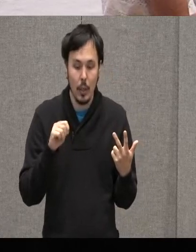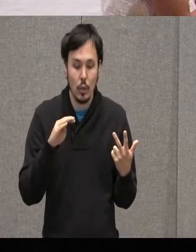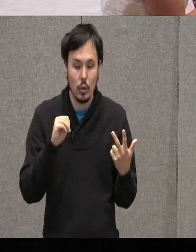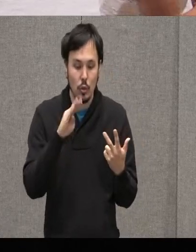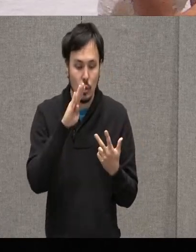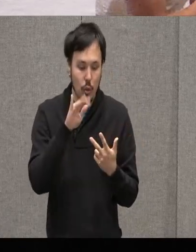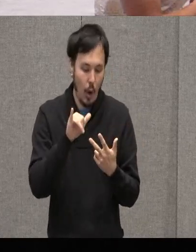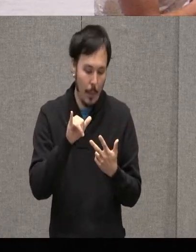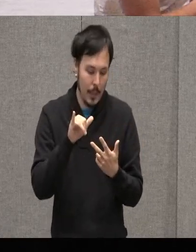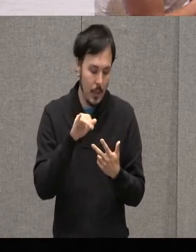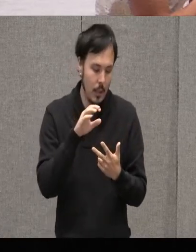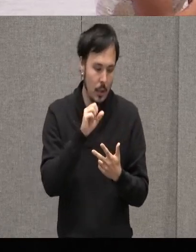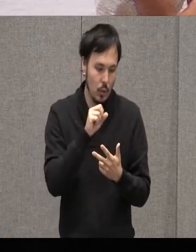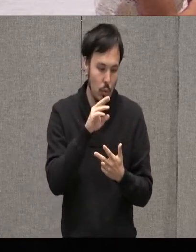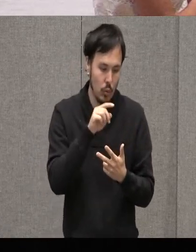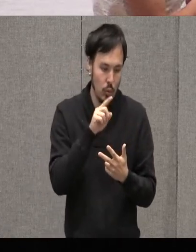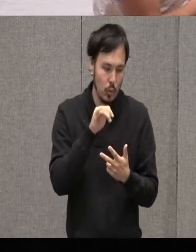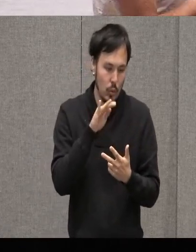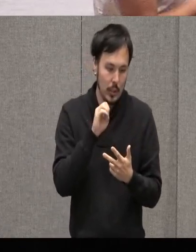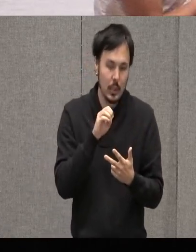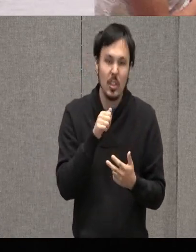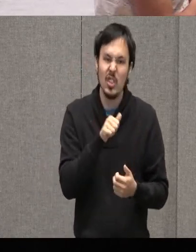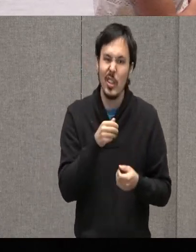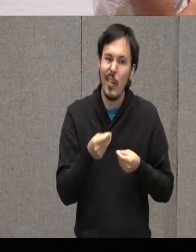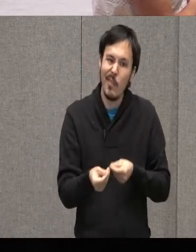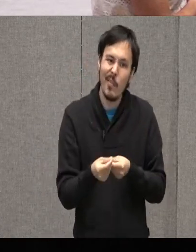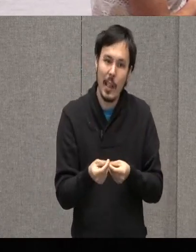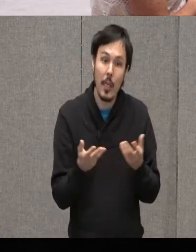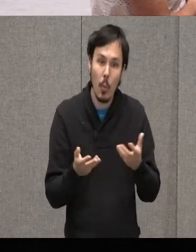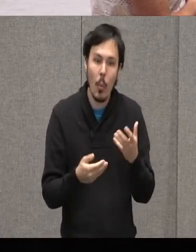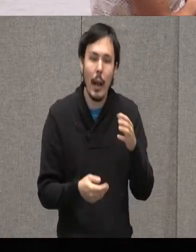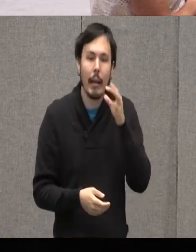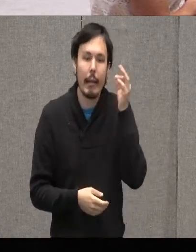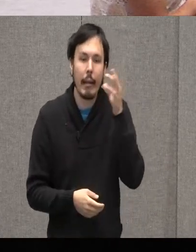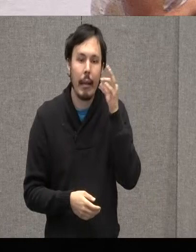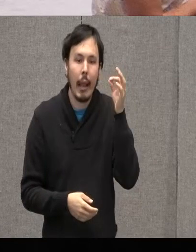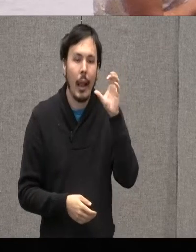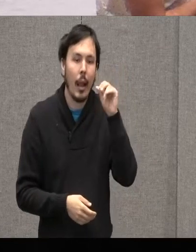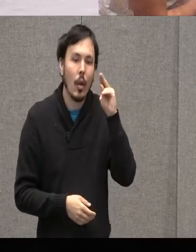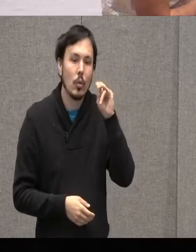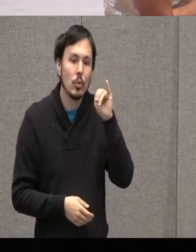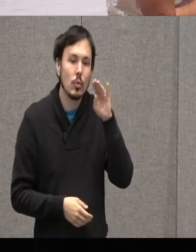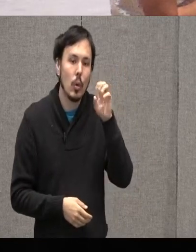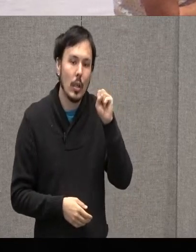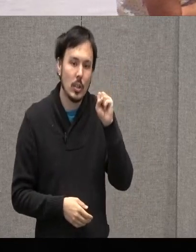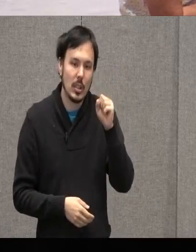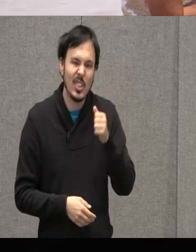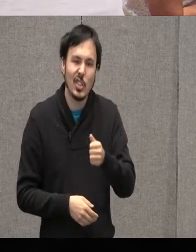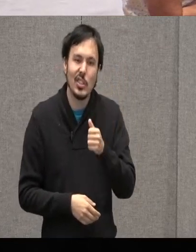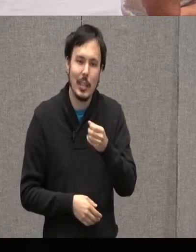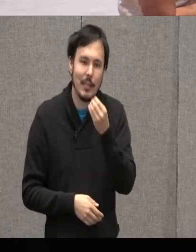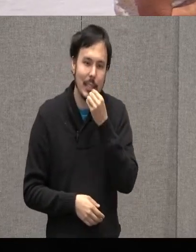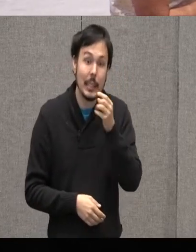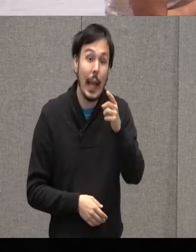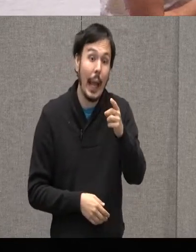Cindy feeds them on cat crunchies. Each day Sammy eats a half of a box,